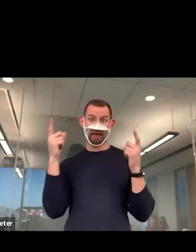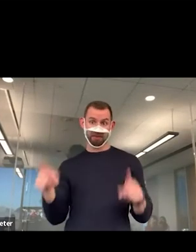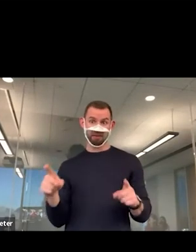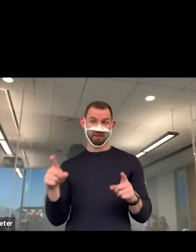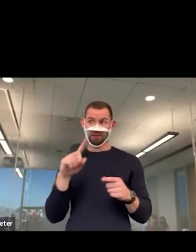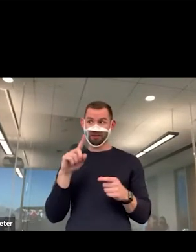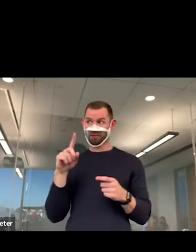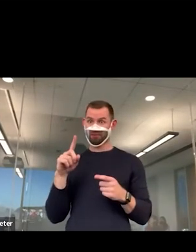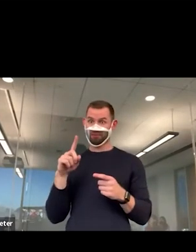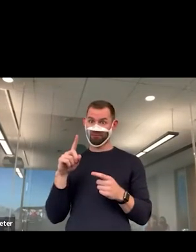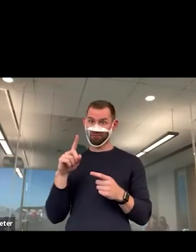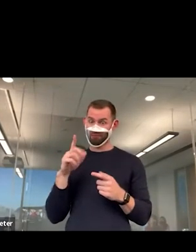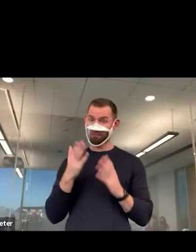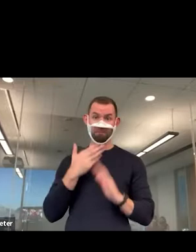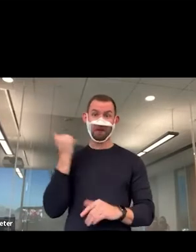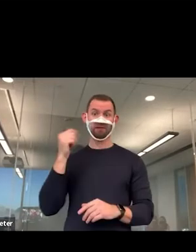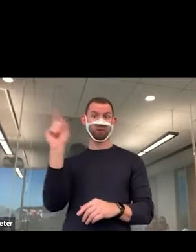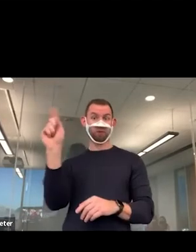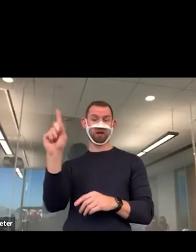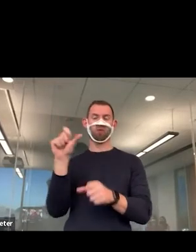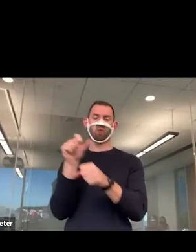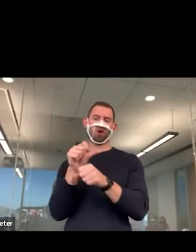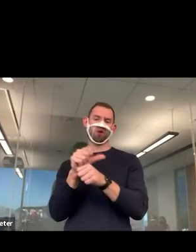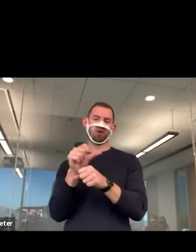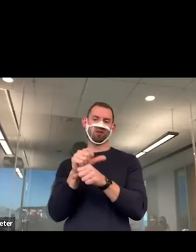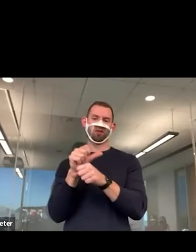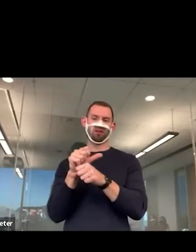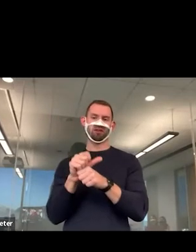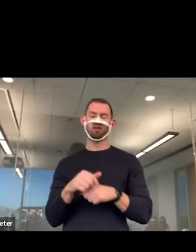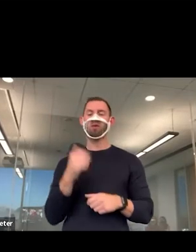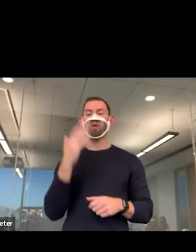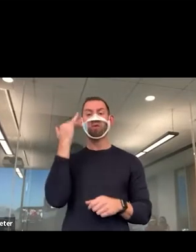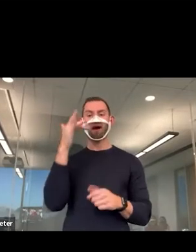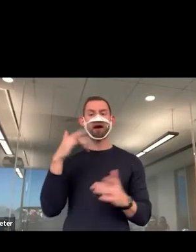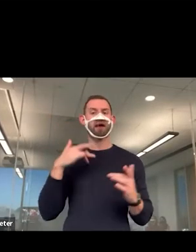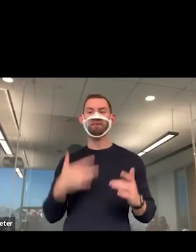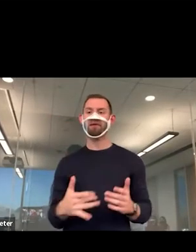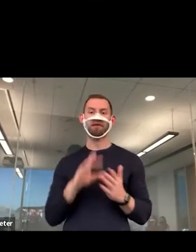you're with these people you know they're you're with them more than you with your family for the